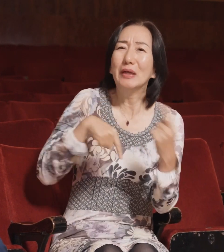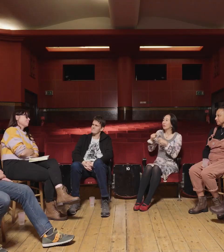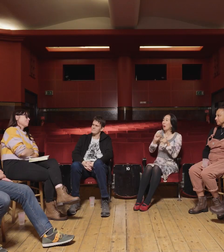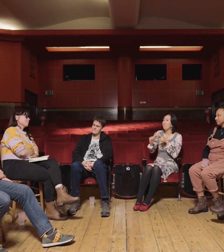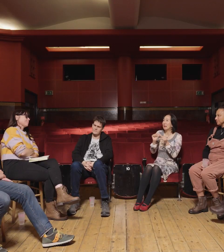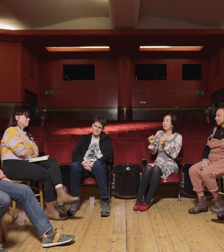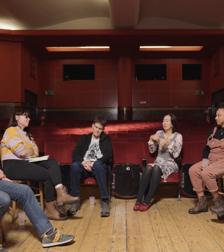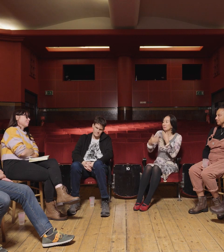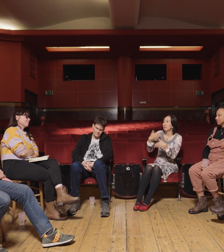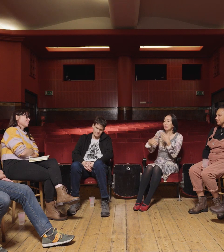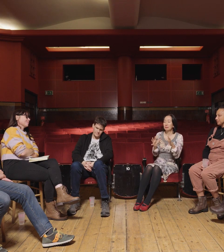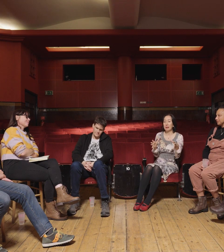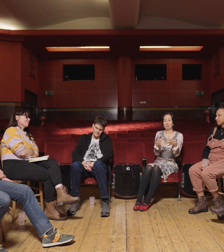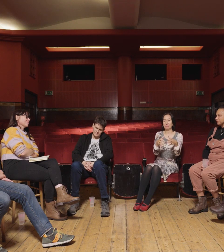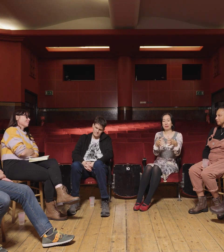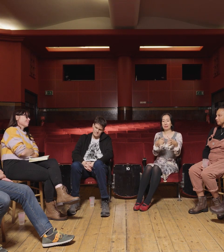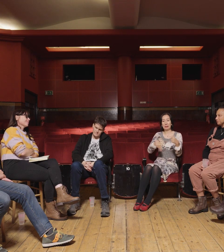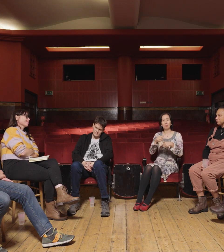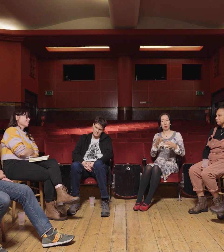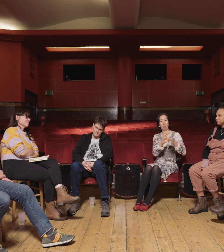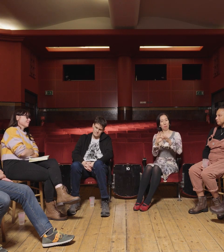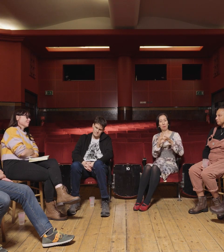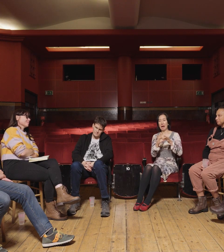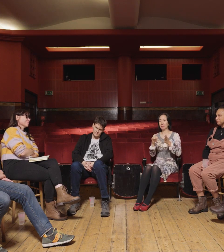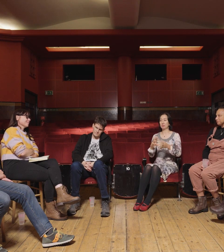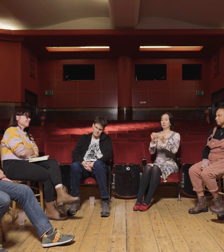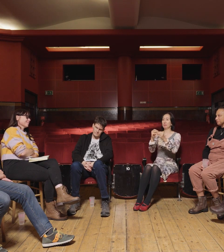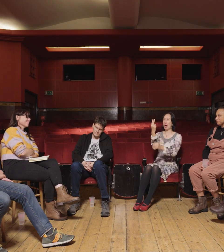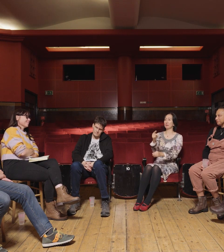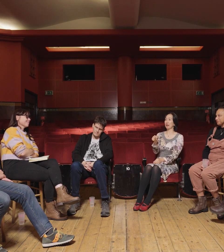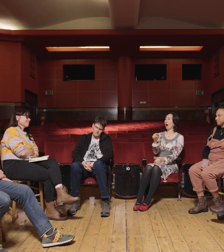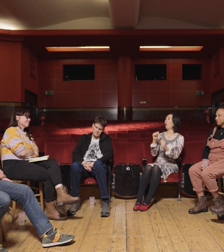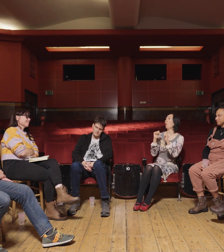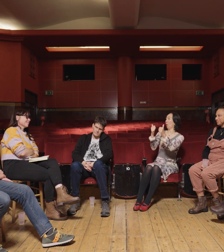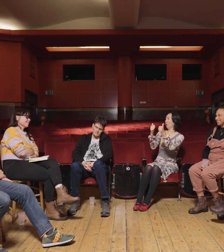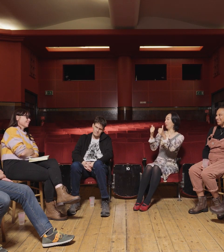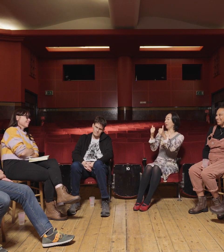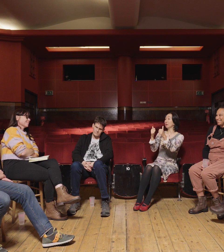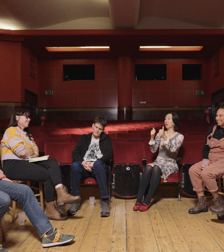and you feel like "what brilliant situation" but actually the work you've created didn't say anything to anyone.